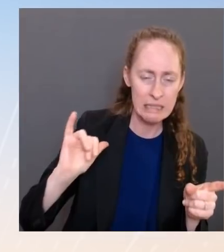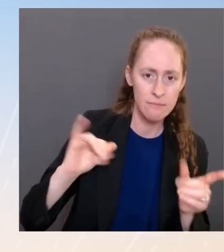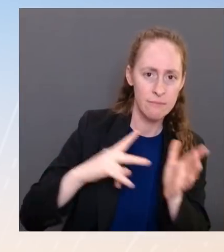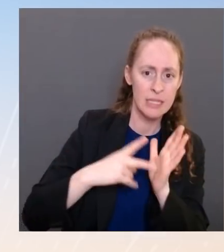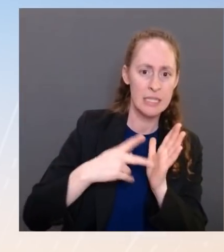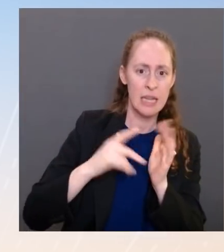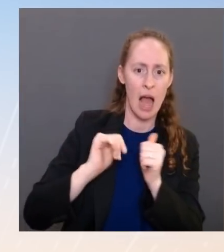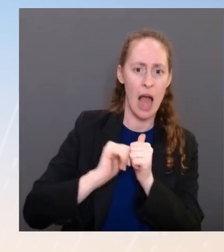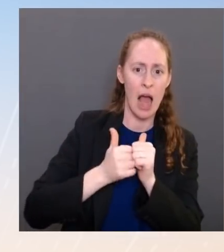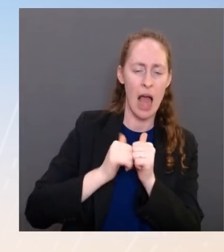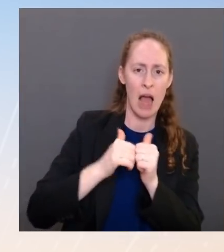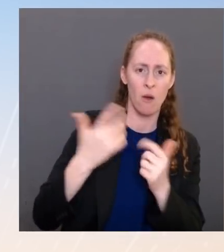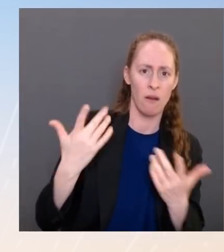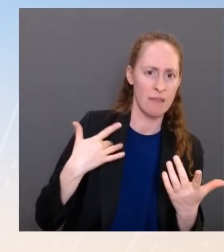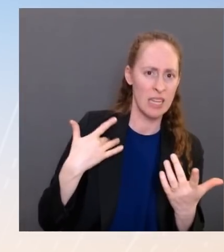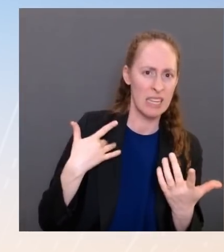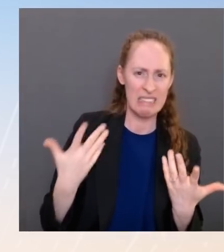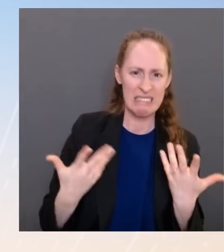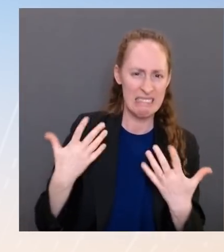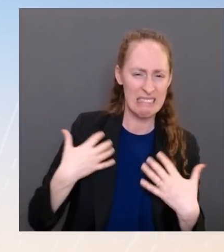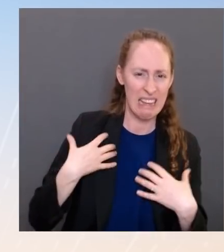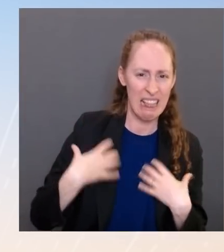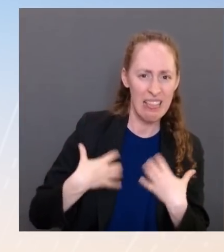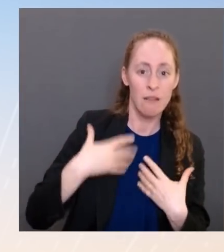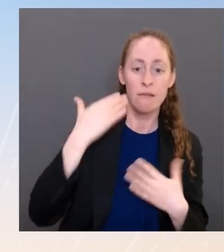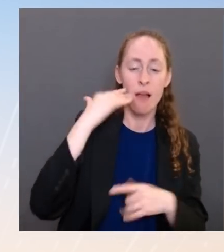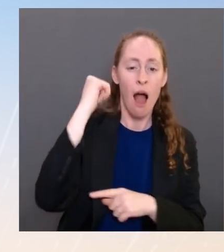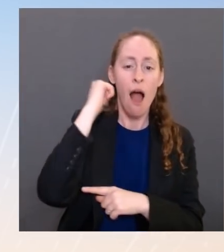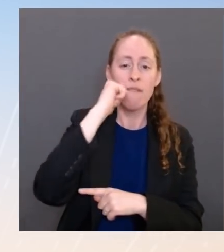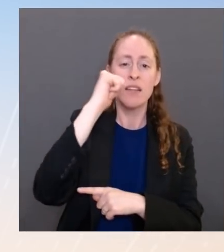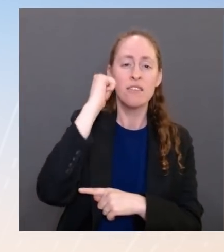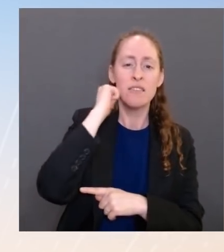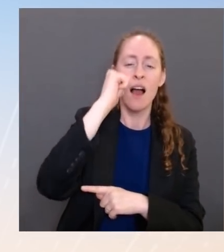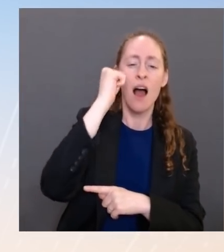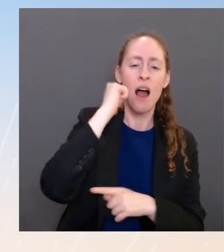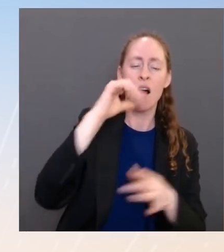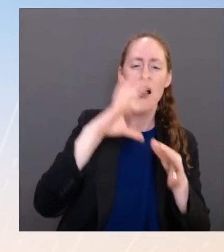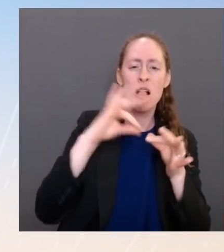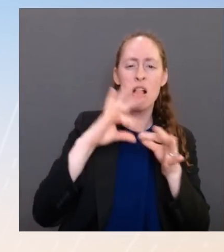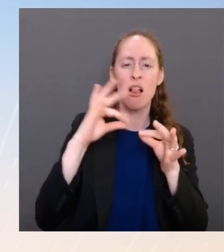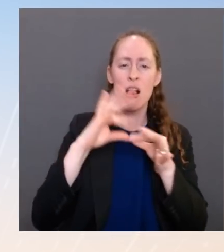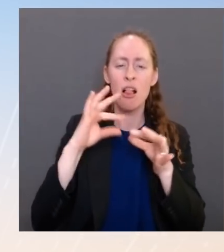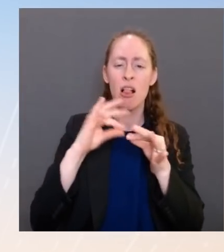that there are people referring to his administration as "the regime" and talking about him